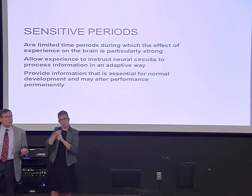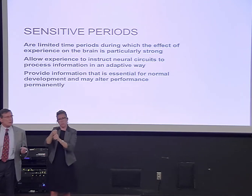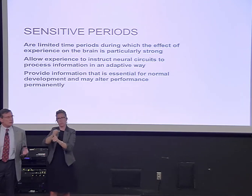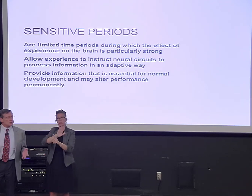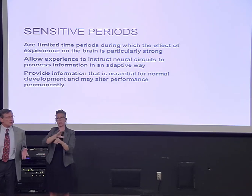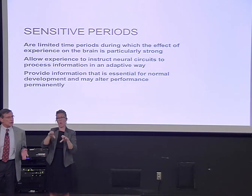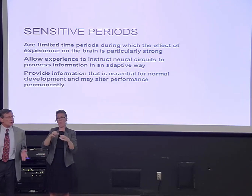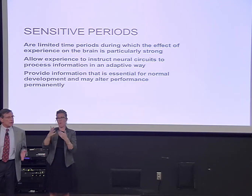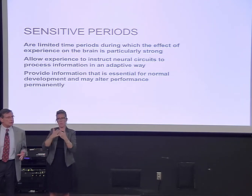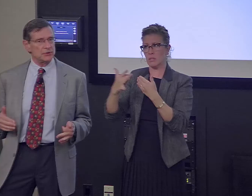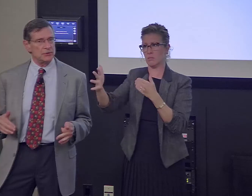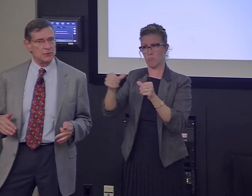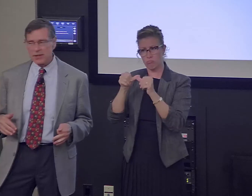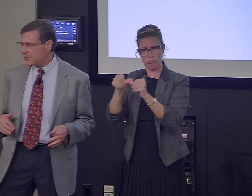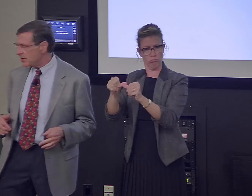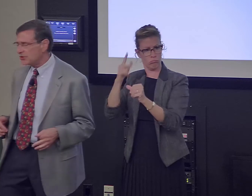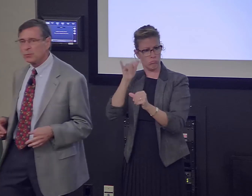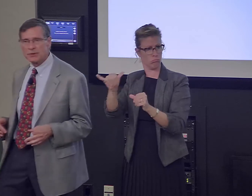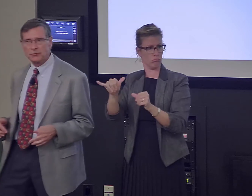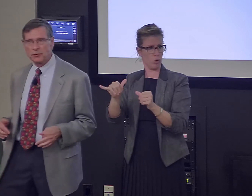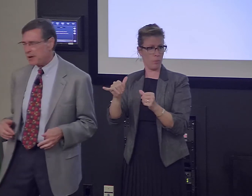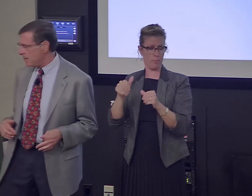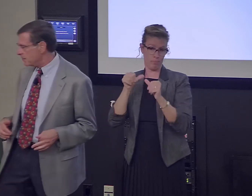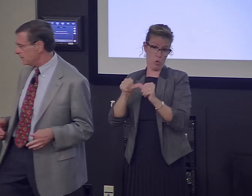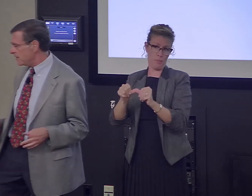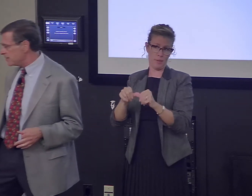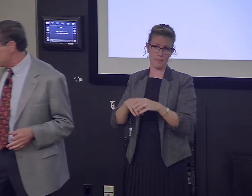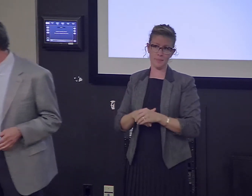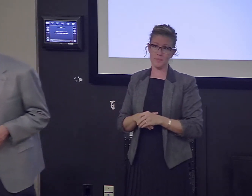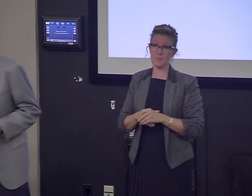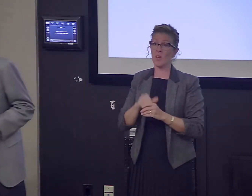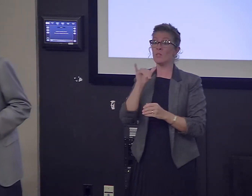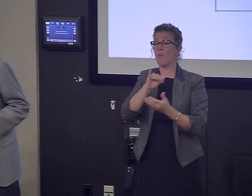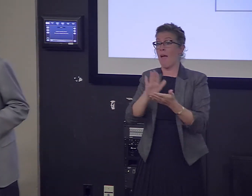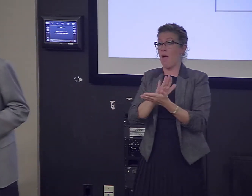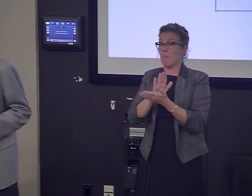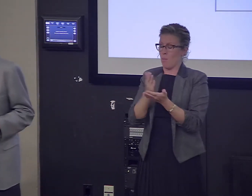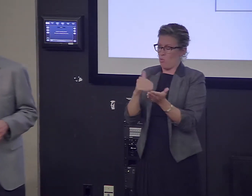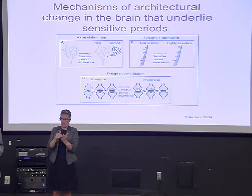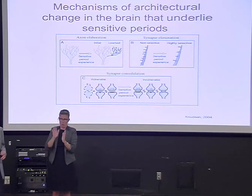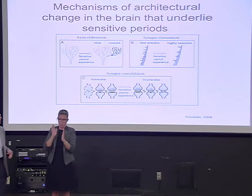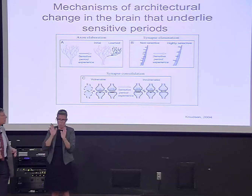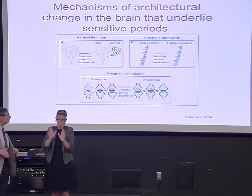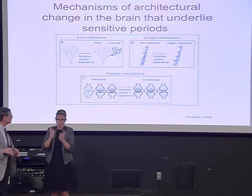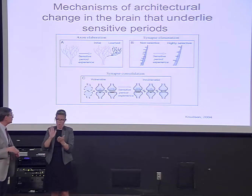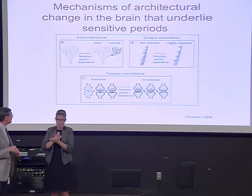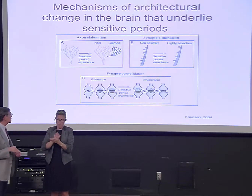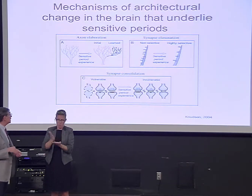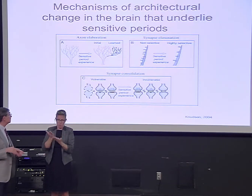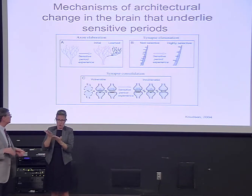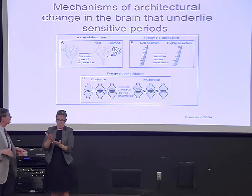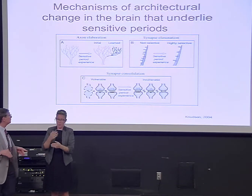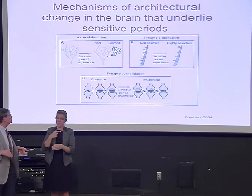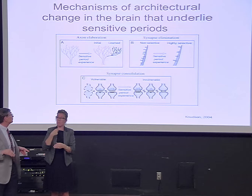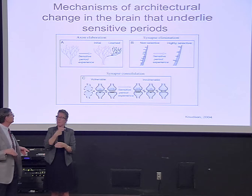and now what Newtson goes onto do in this wonderful paper of his is he proposes a number of different ways,